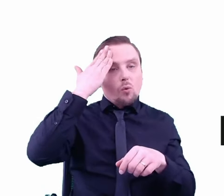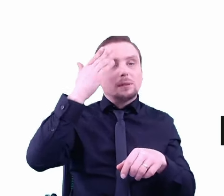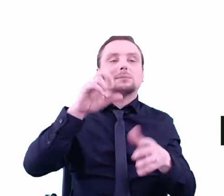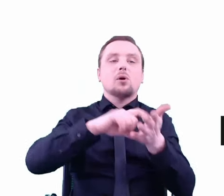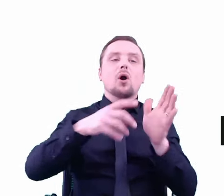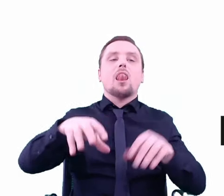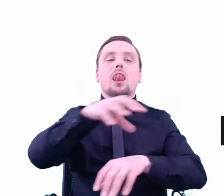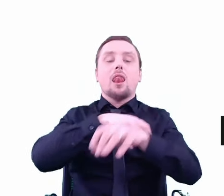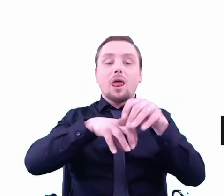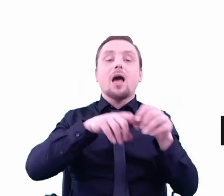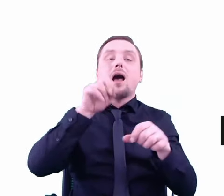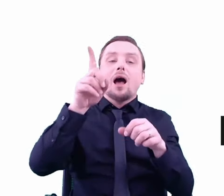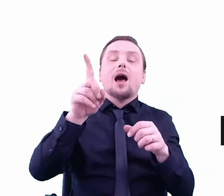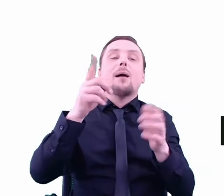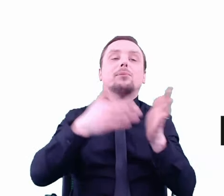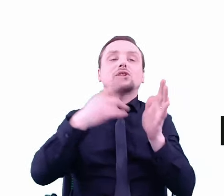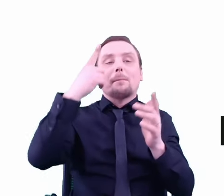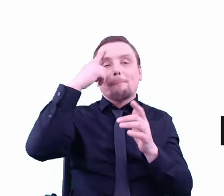It is important to remember that such software already exists,